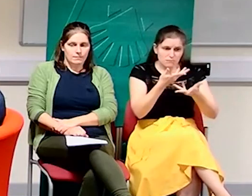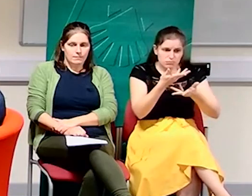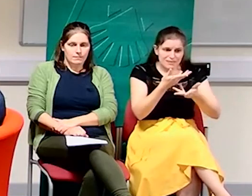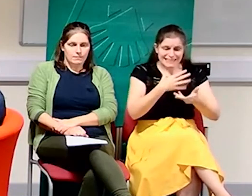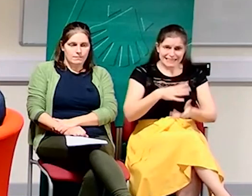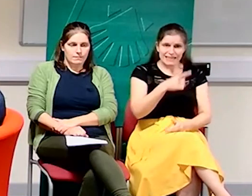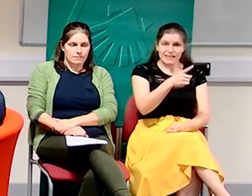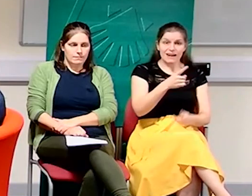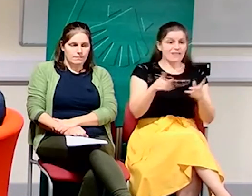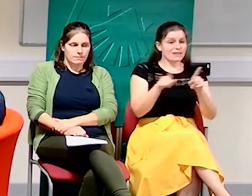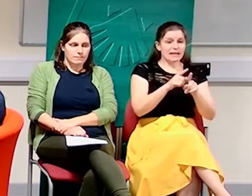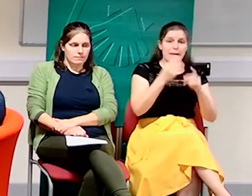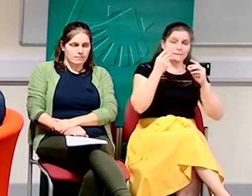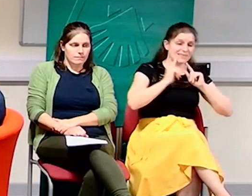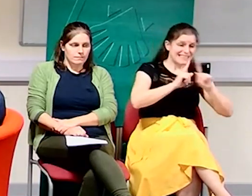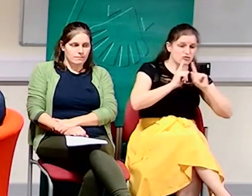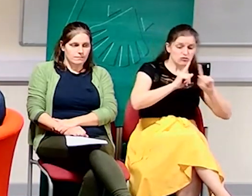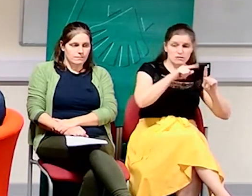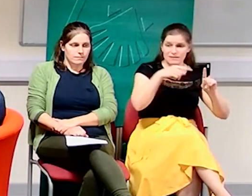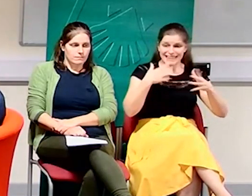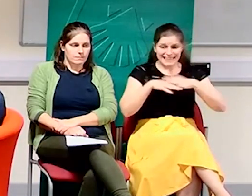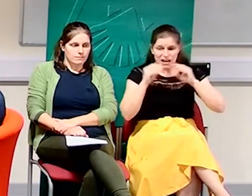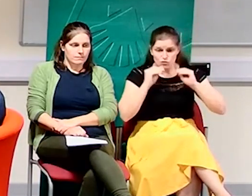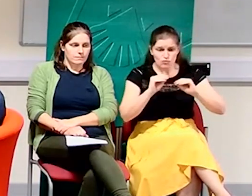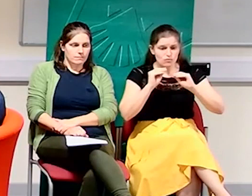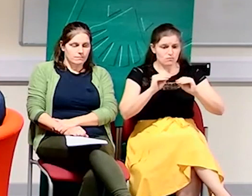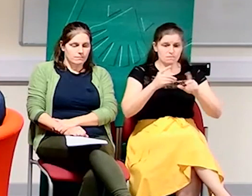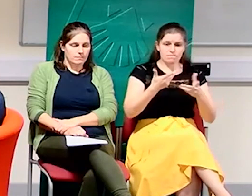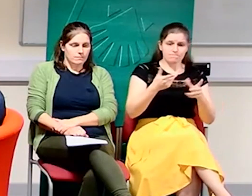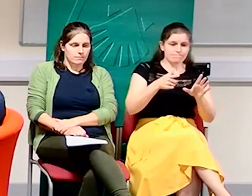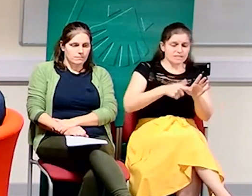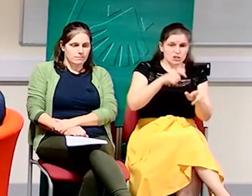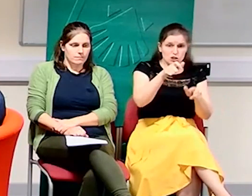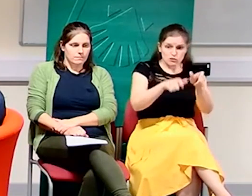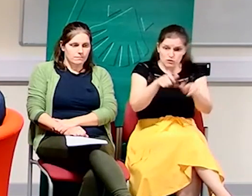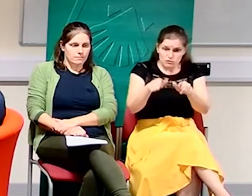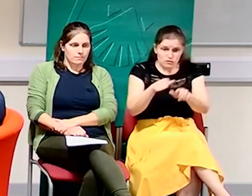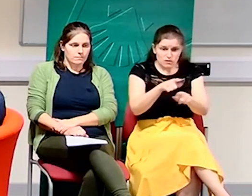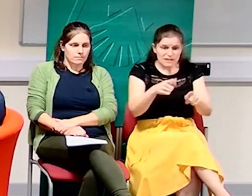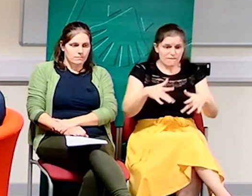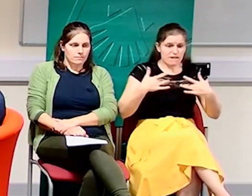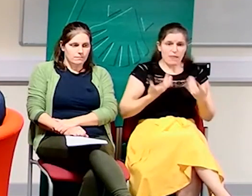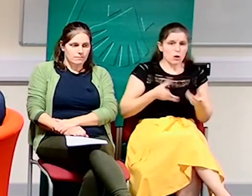educational institutions um it can leave young CH children and young people feeling unheard um I